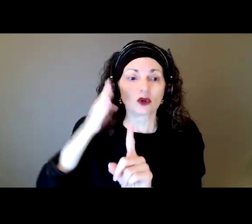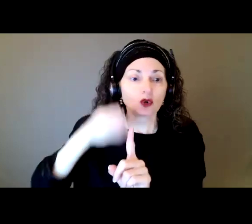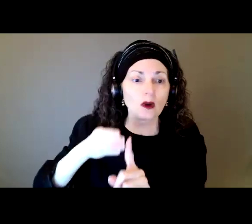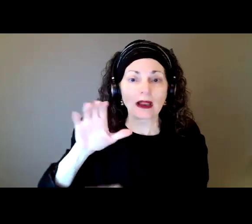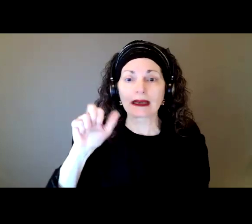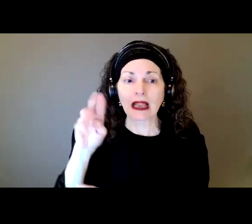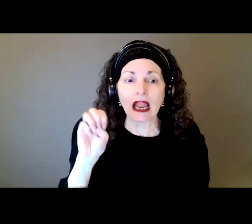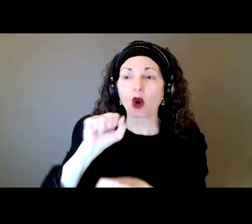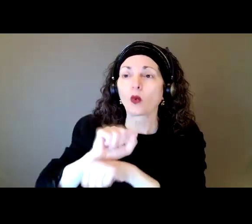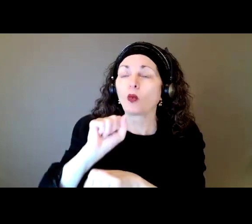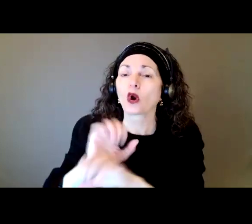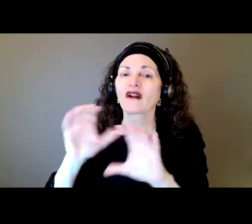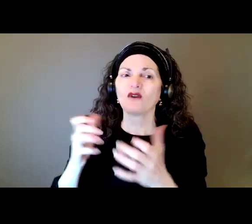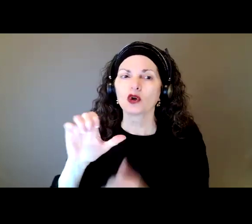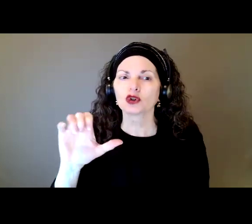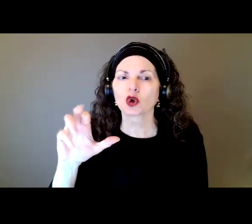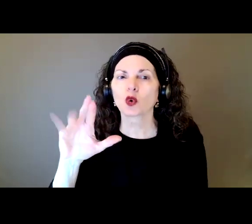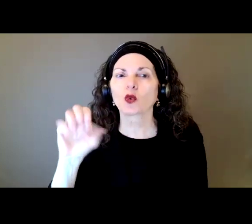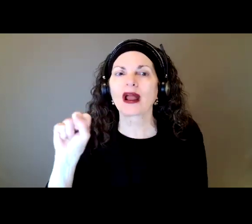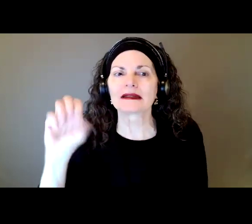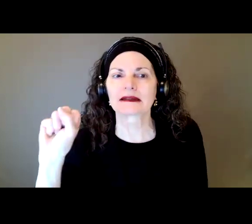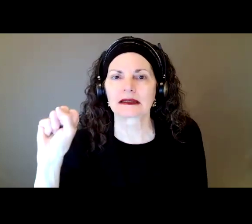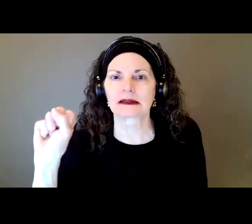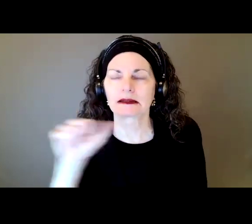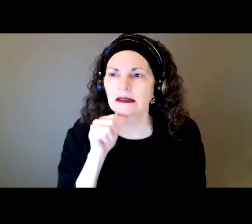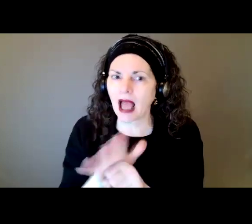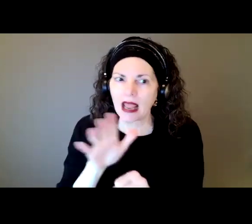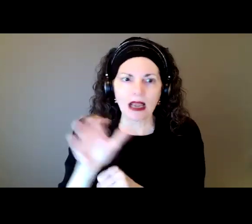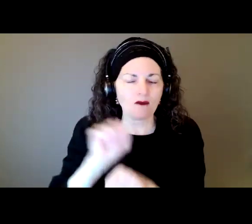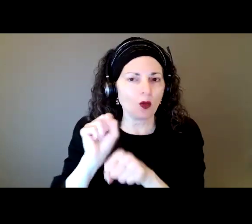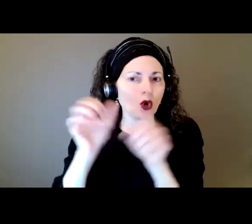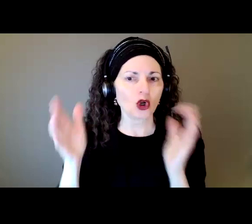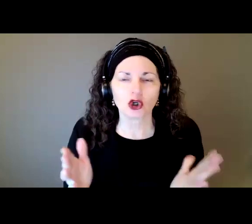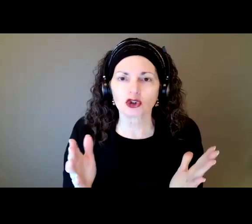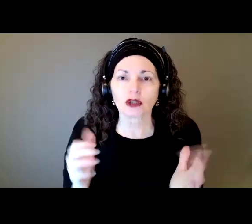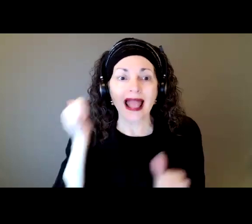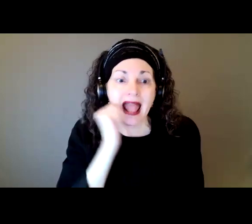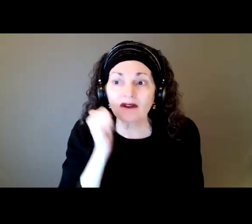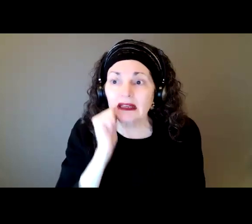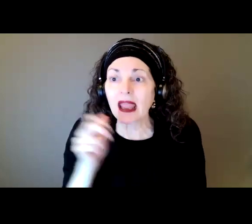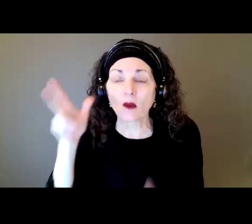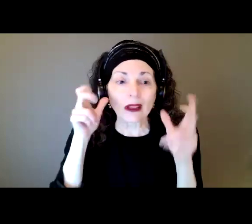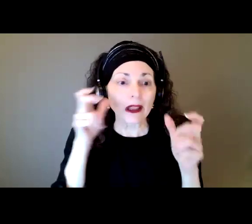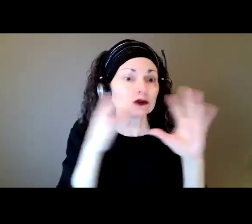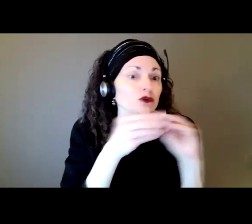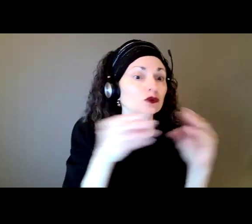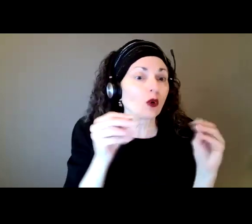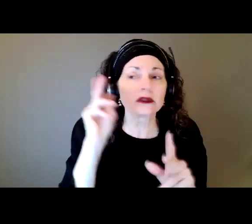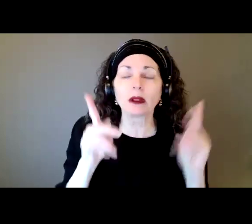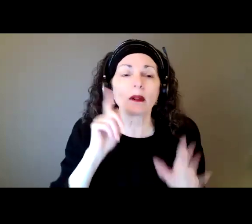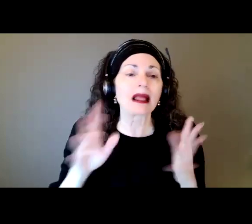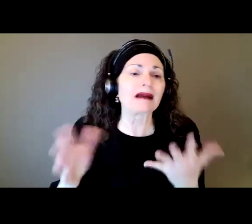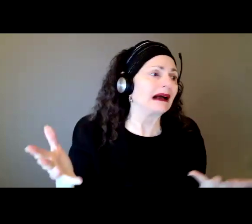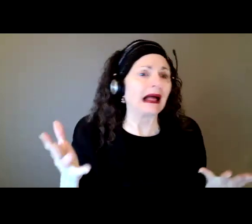Every week, we hear of providers having to turn away opportunities to provide support because of a lack of staff.